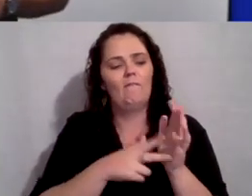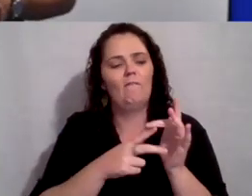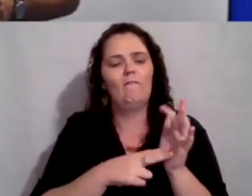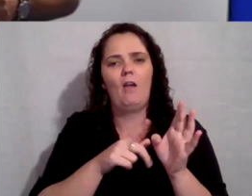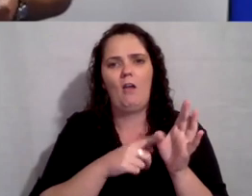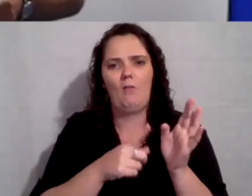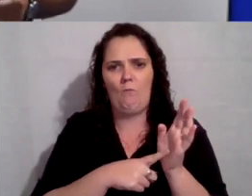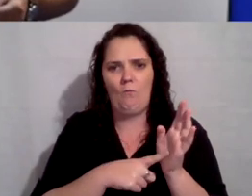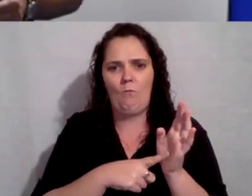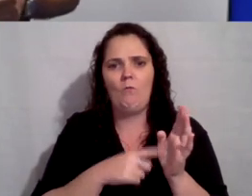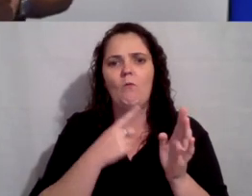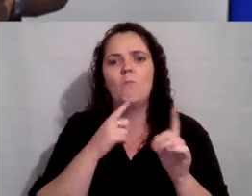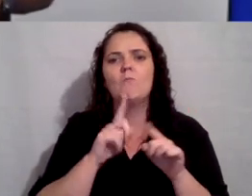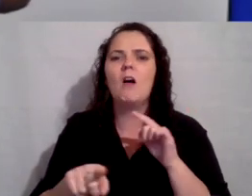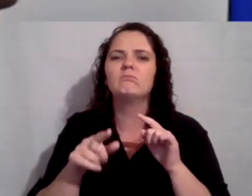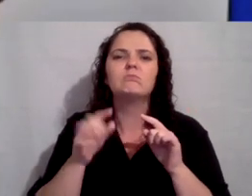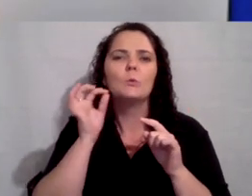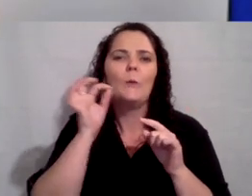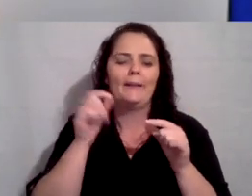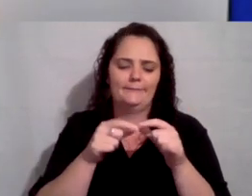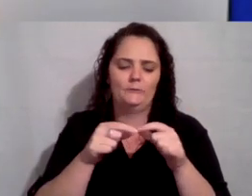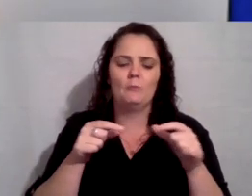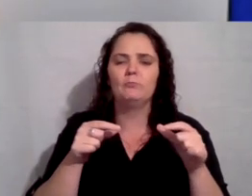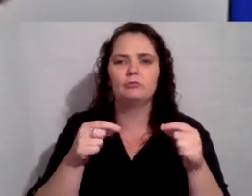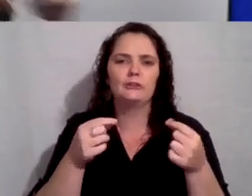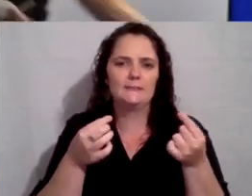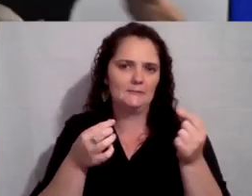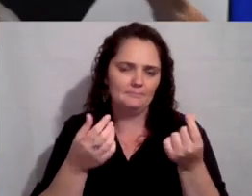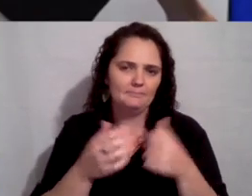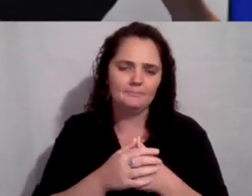artist vinyl eraser which is just a white brick. Now one of the things that can happen to you